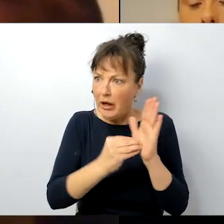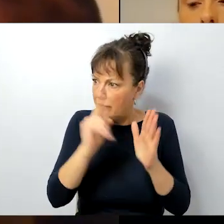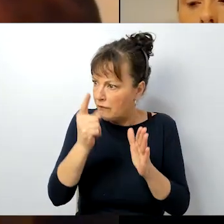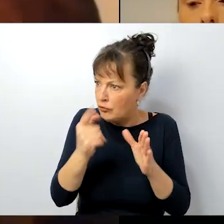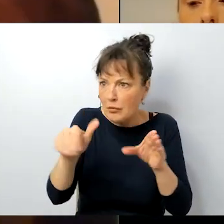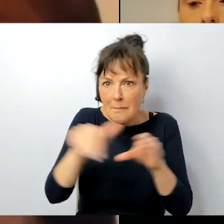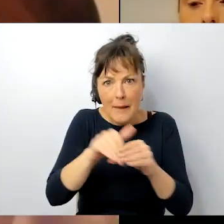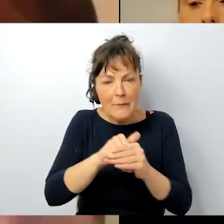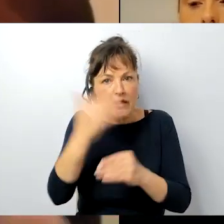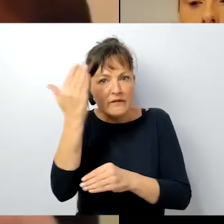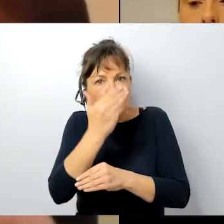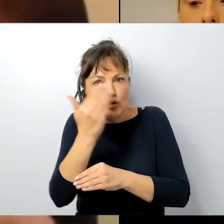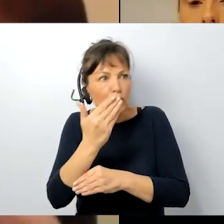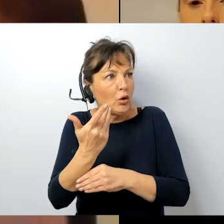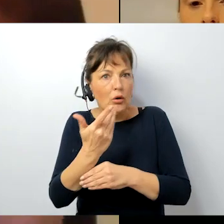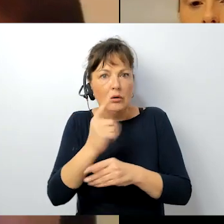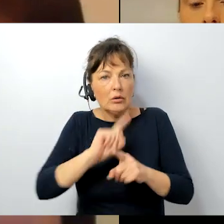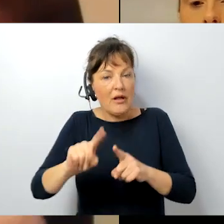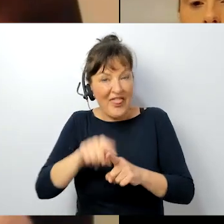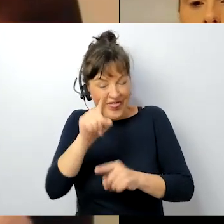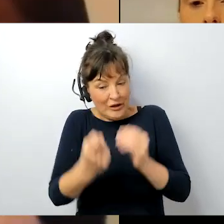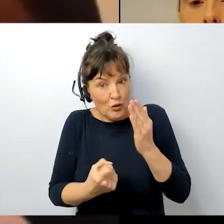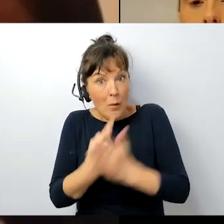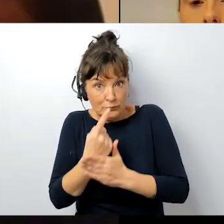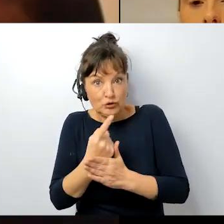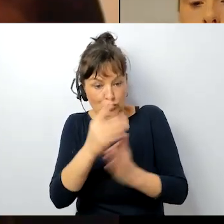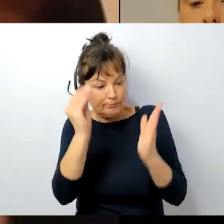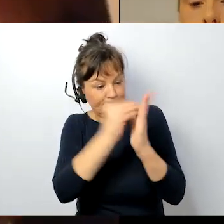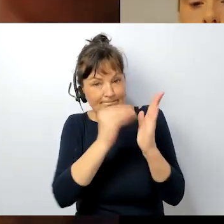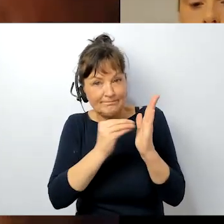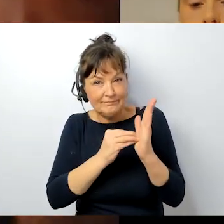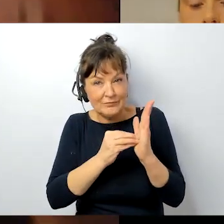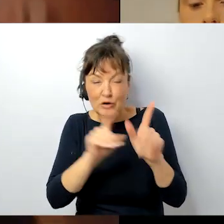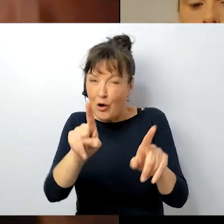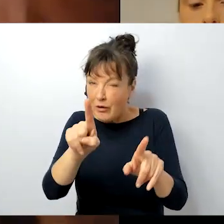it's worth putting all that in there and showing who you are because otherwise they don't know,